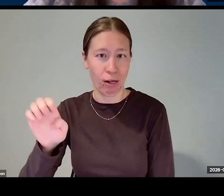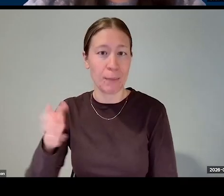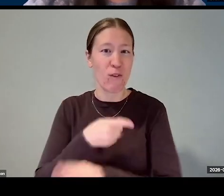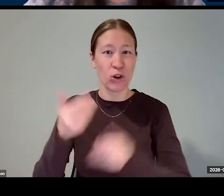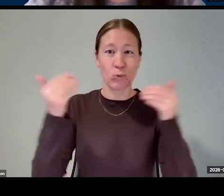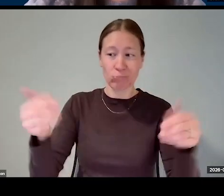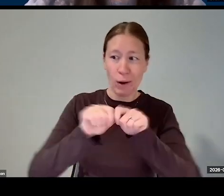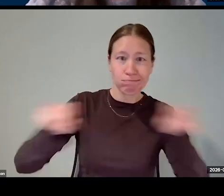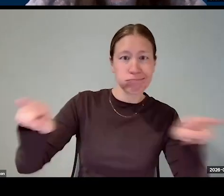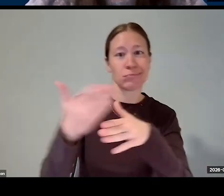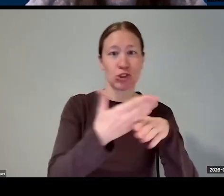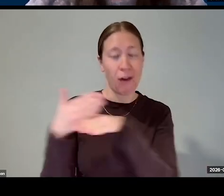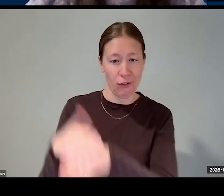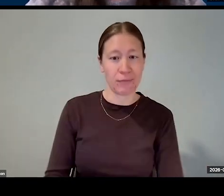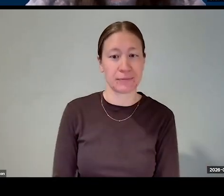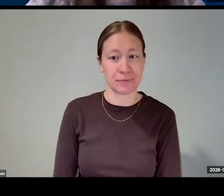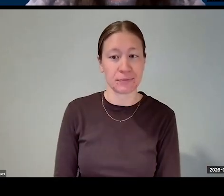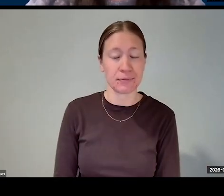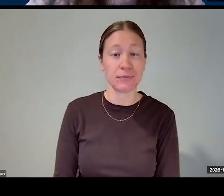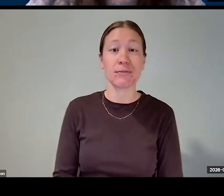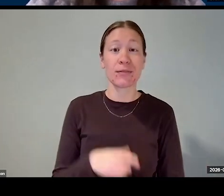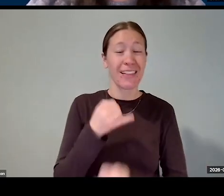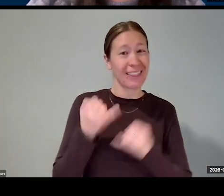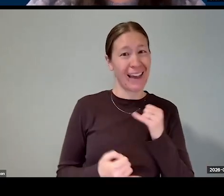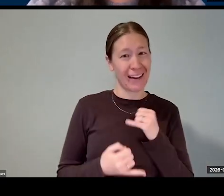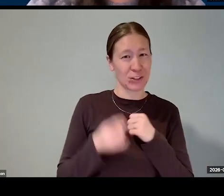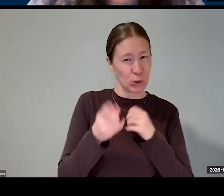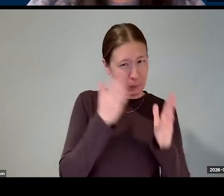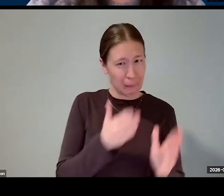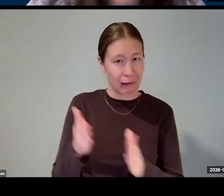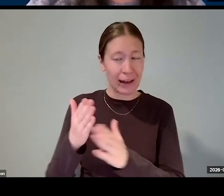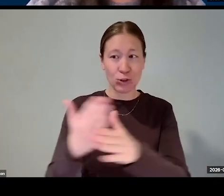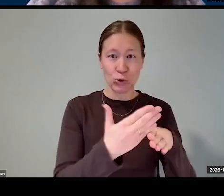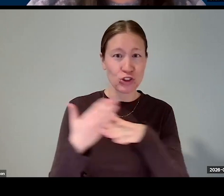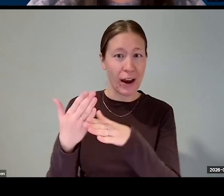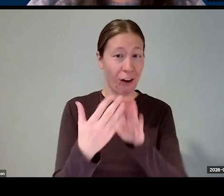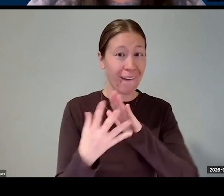And finally, if you are sharing a copy of your slides with others, we highly recommend sharing